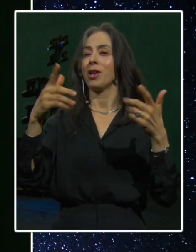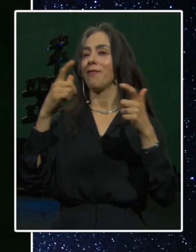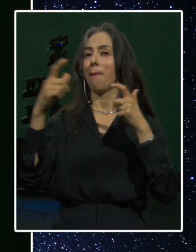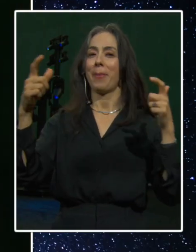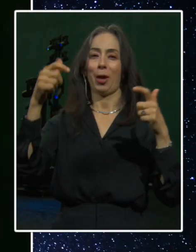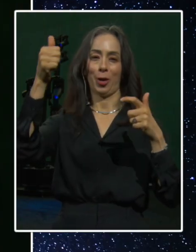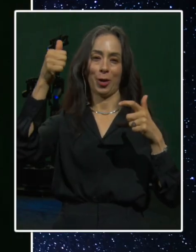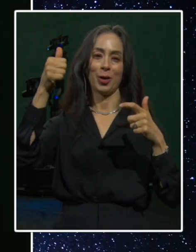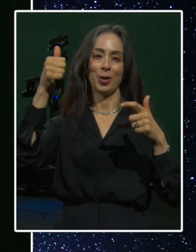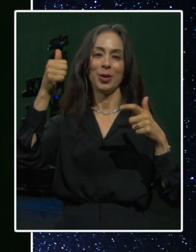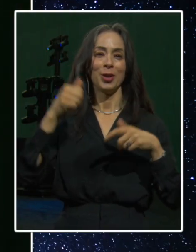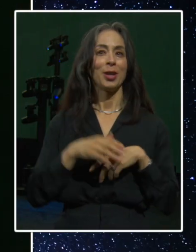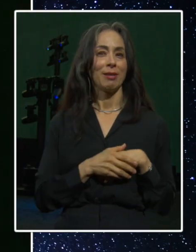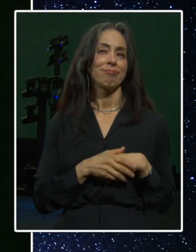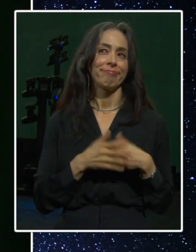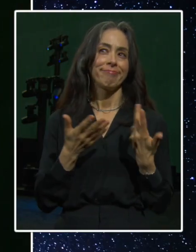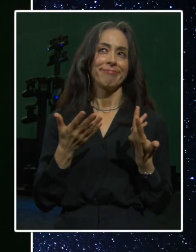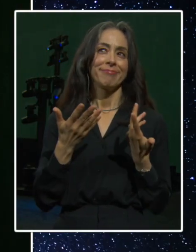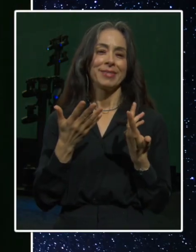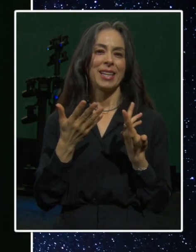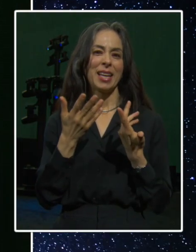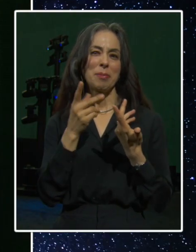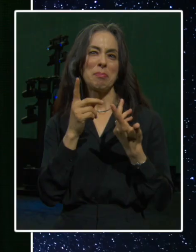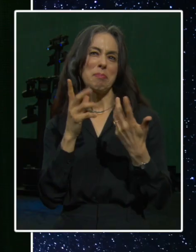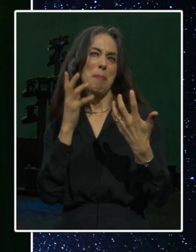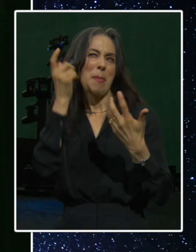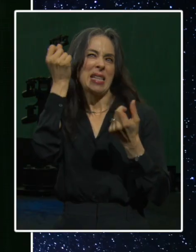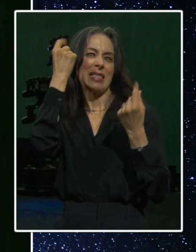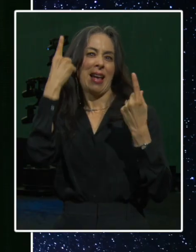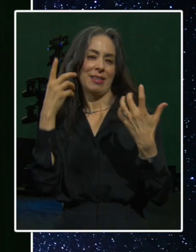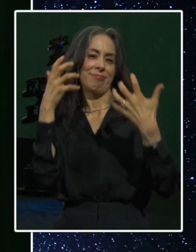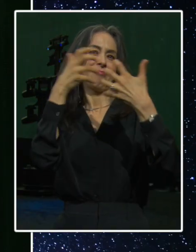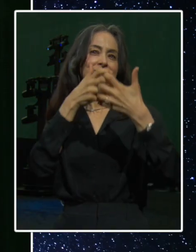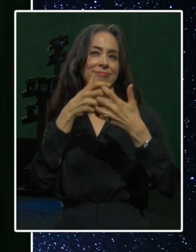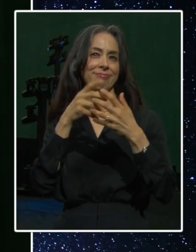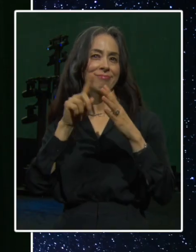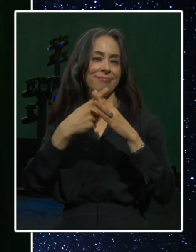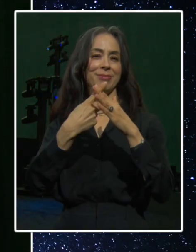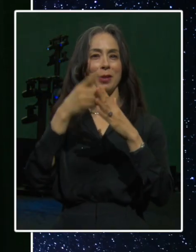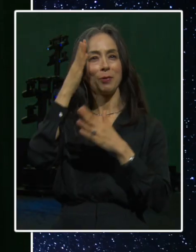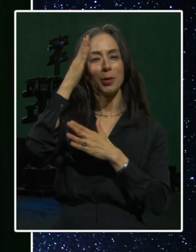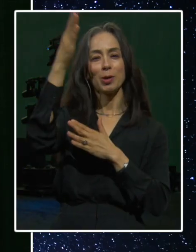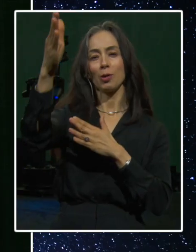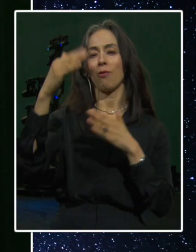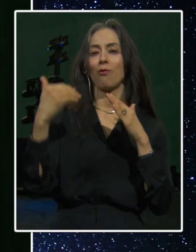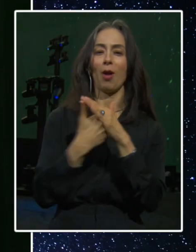It is all fitting that we launch into the future with a refreshed look for the HPE brand.